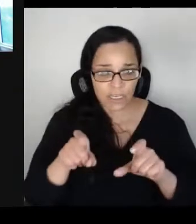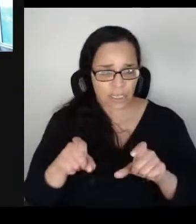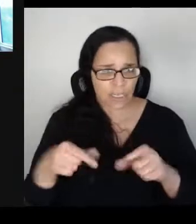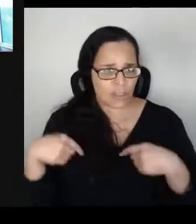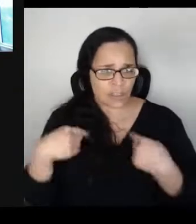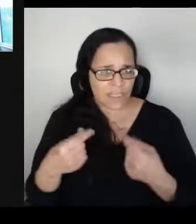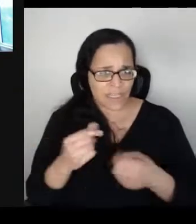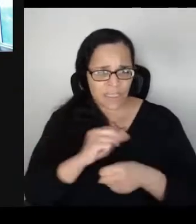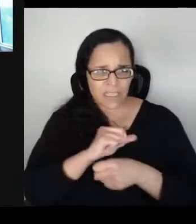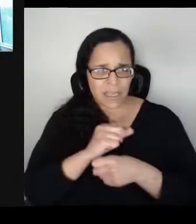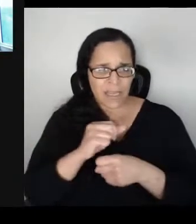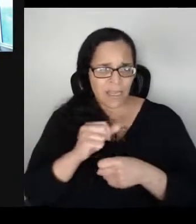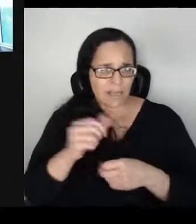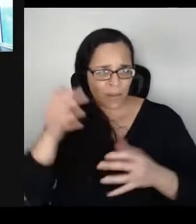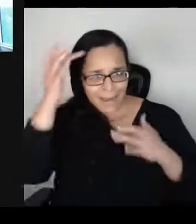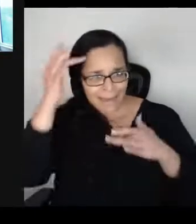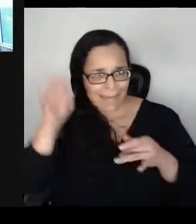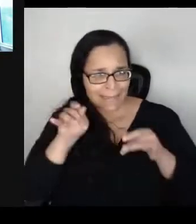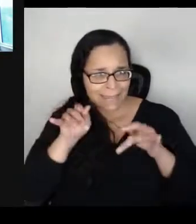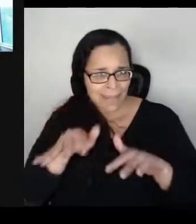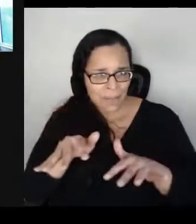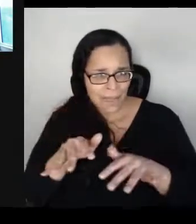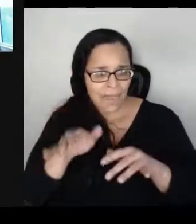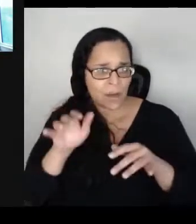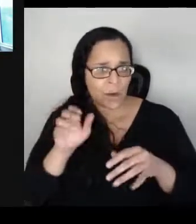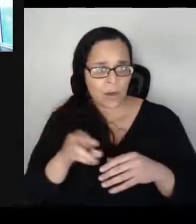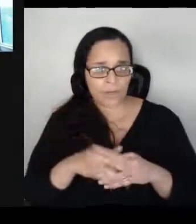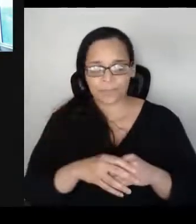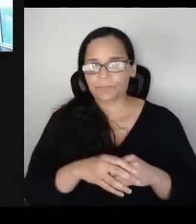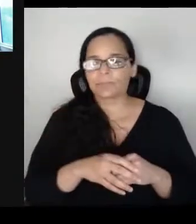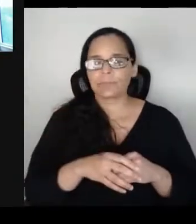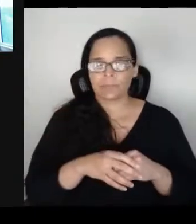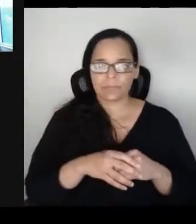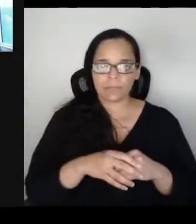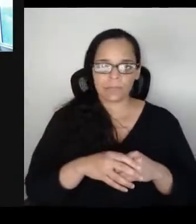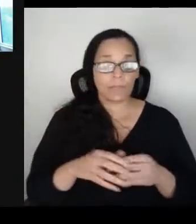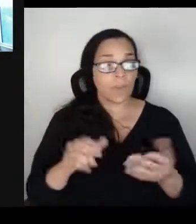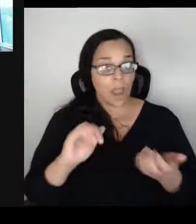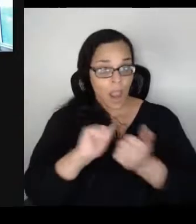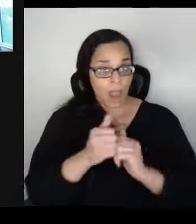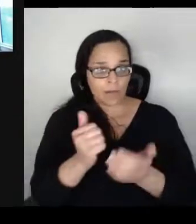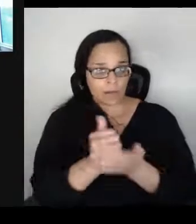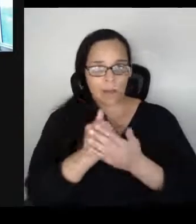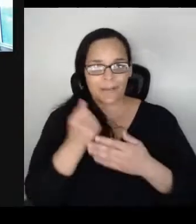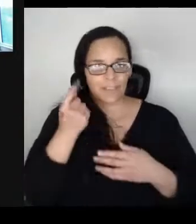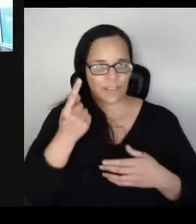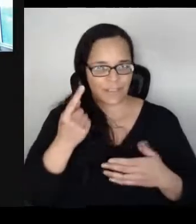How would you help us understand? You know sometimes we think of immigration